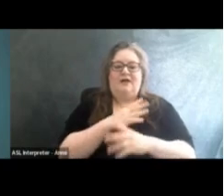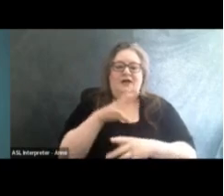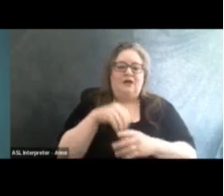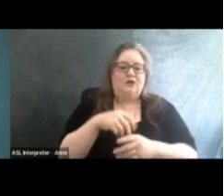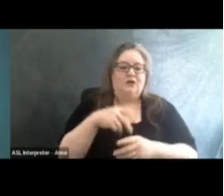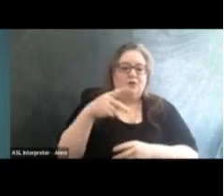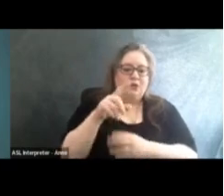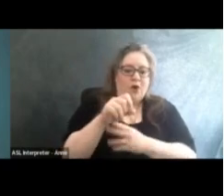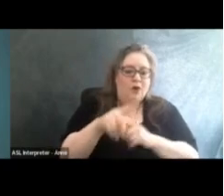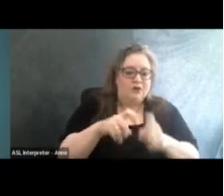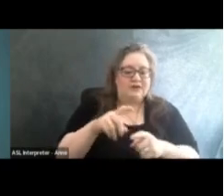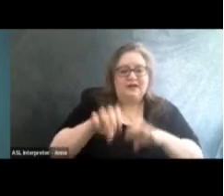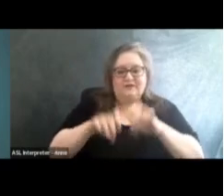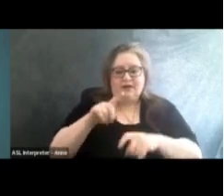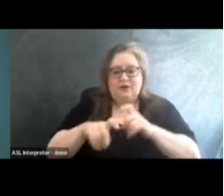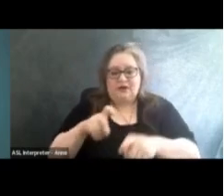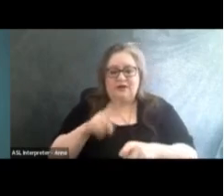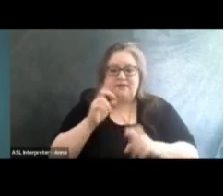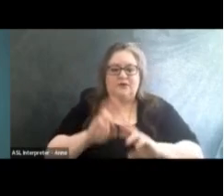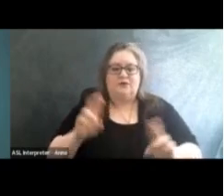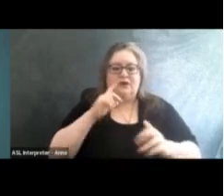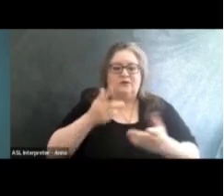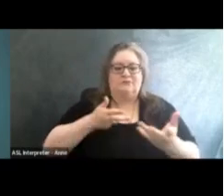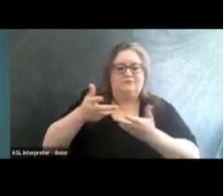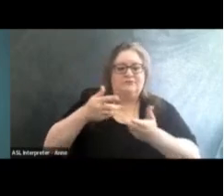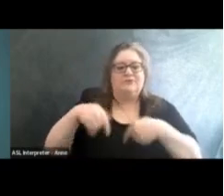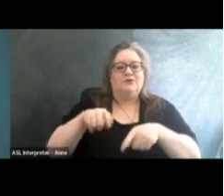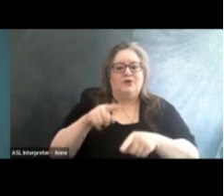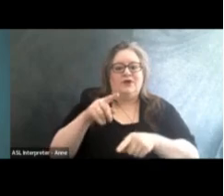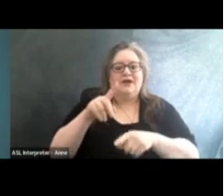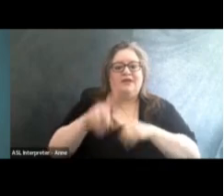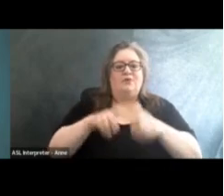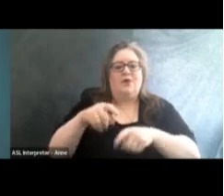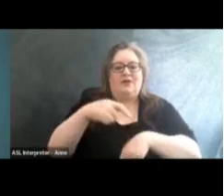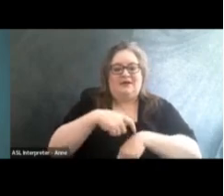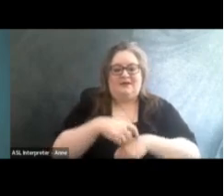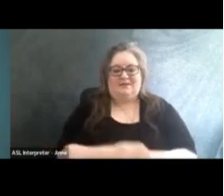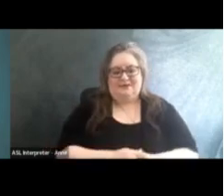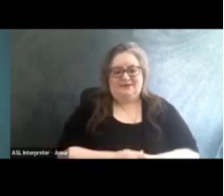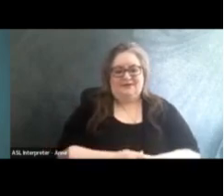questions, so please be prepared to interact during the polling times. Here is a little bit